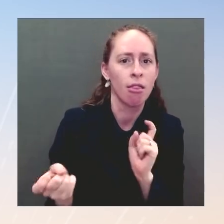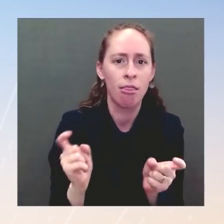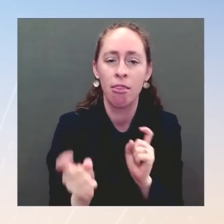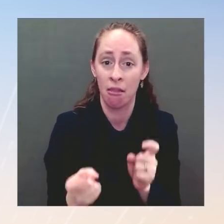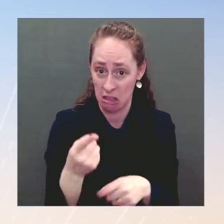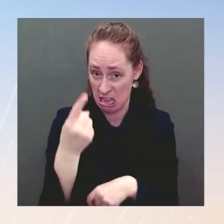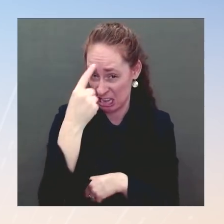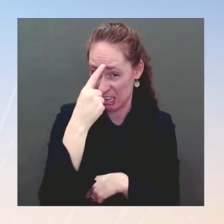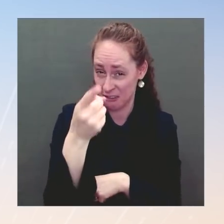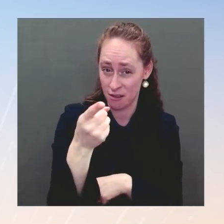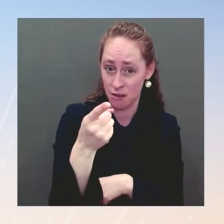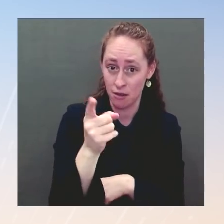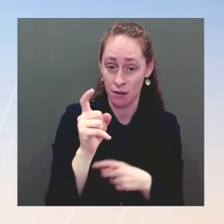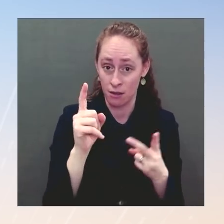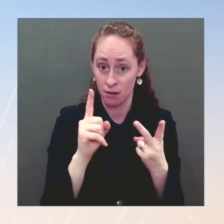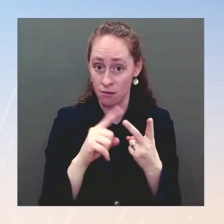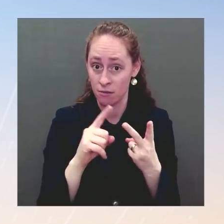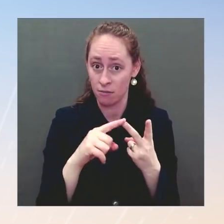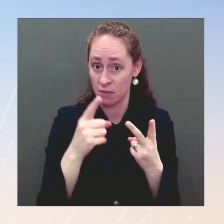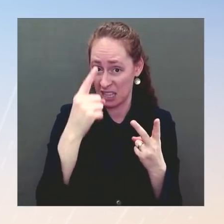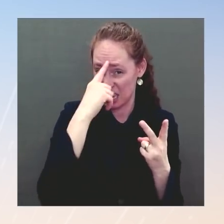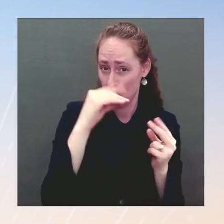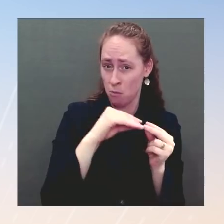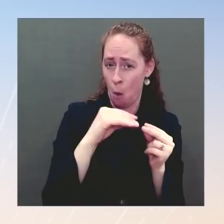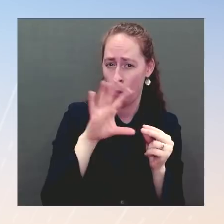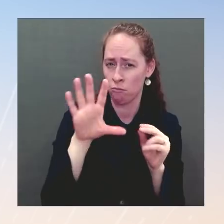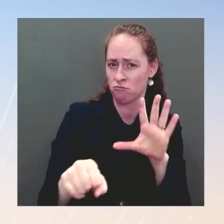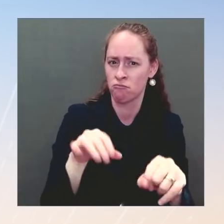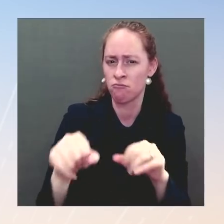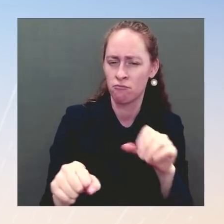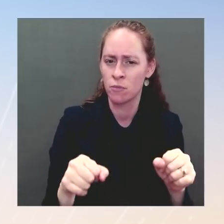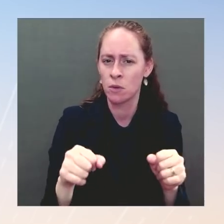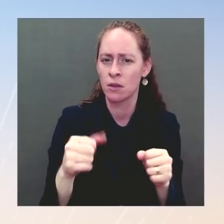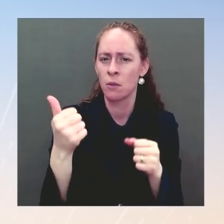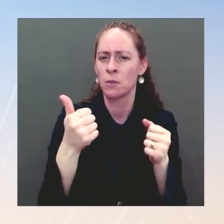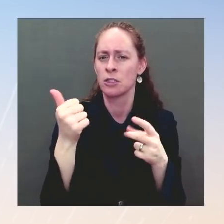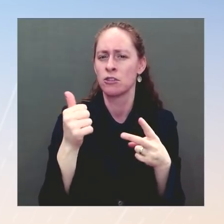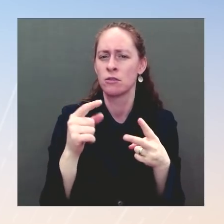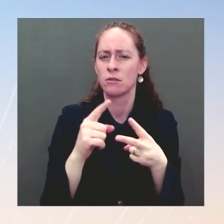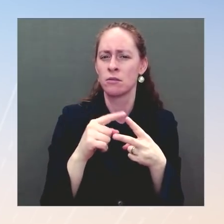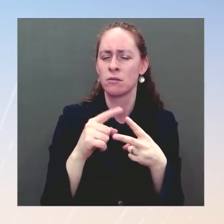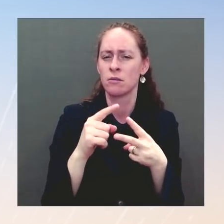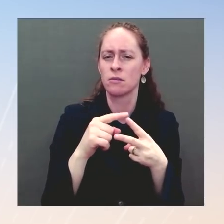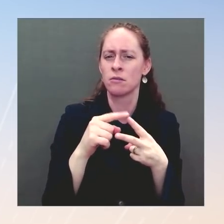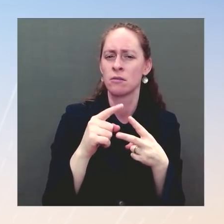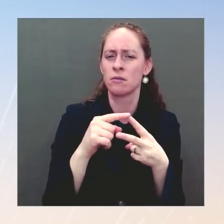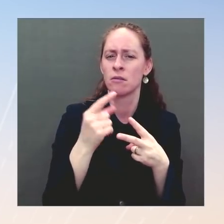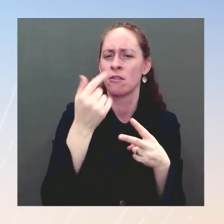So, which is it: Is he adapting, or is he still invading? Ms. Psaki: Think big here, Peter. He can still be preparing to invade --